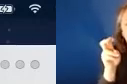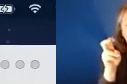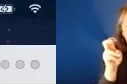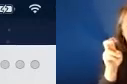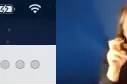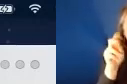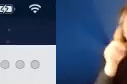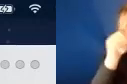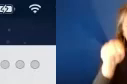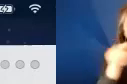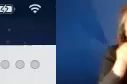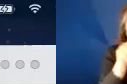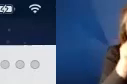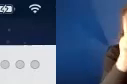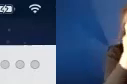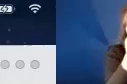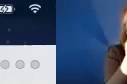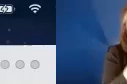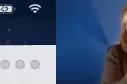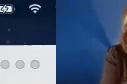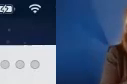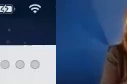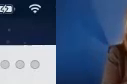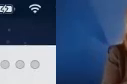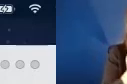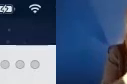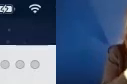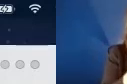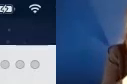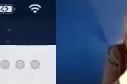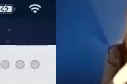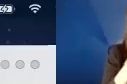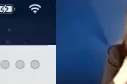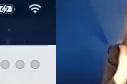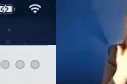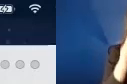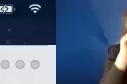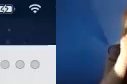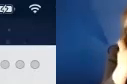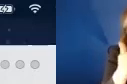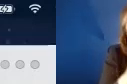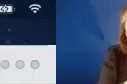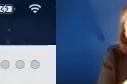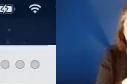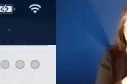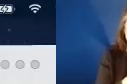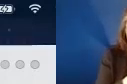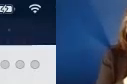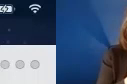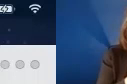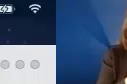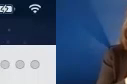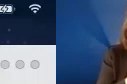06:53:28 You can call them whatever you wish. 06:53:31 Let me just add one more here.